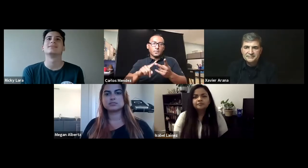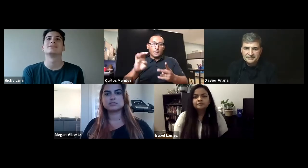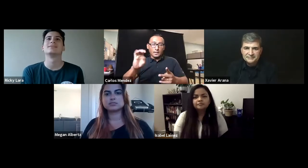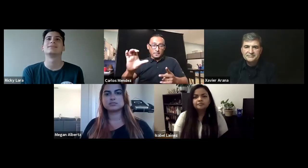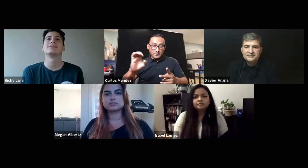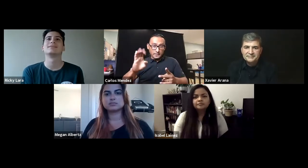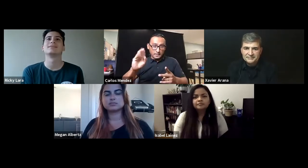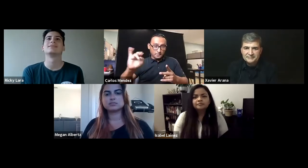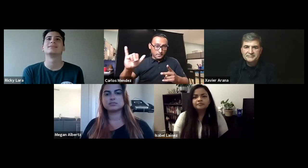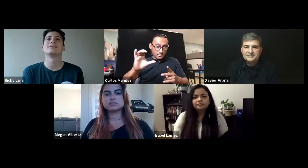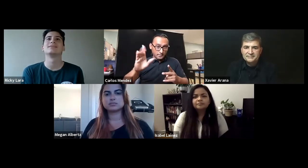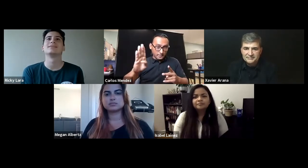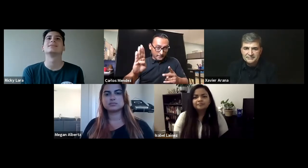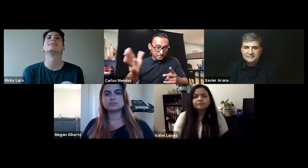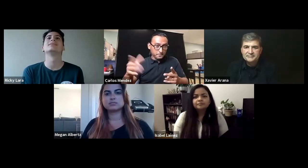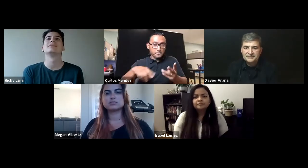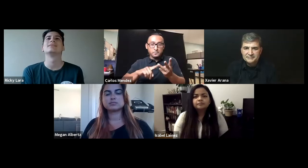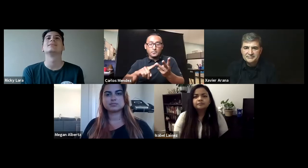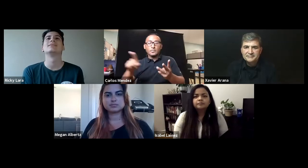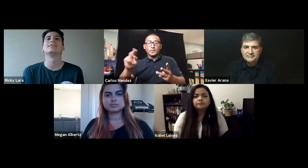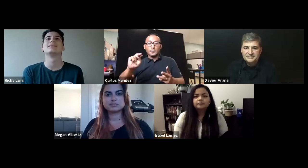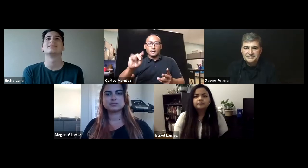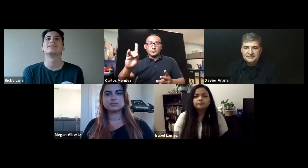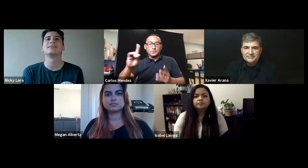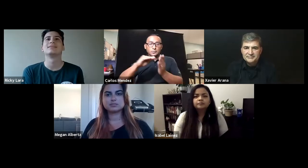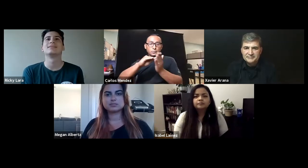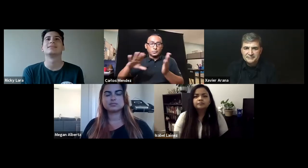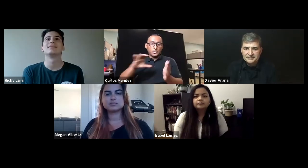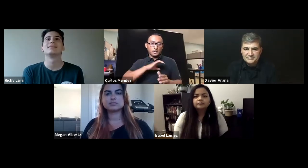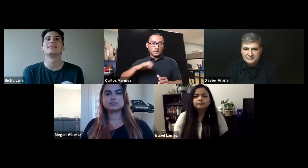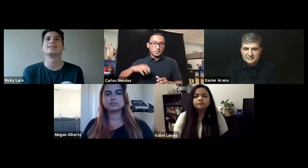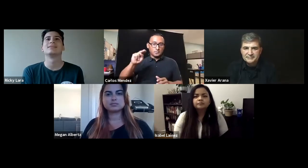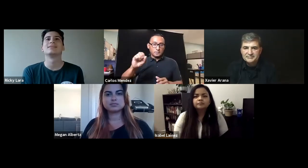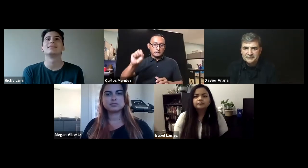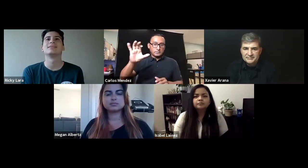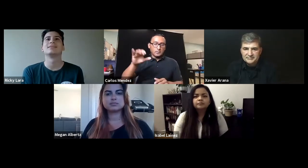I was a part of the Asian Deaf Club. I was a part of the Ebony Club.